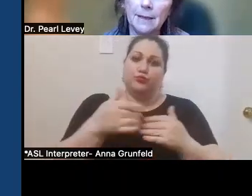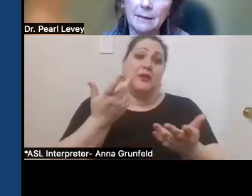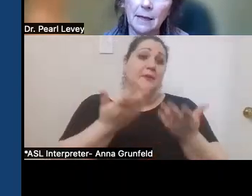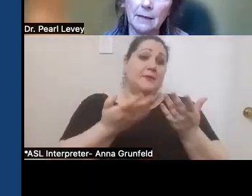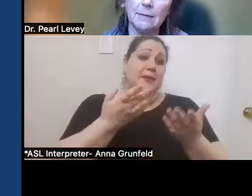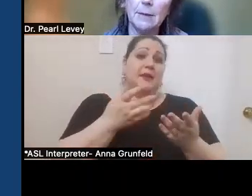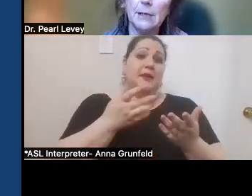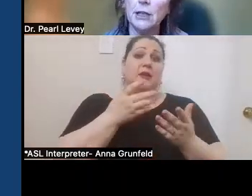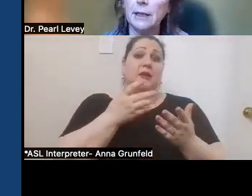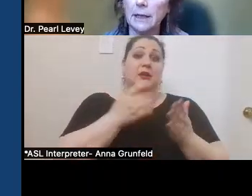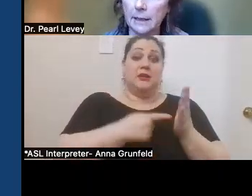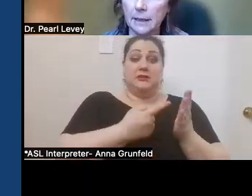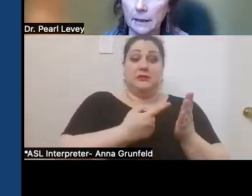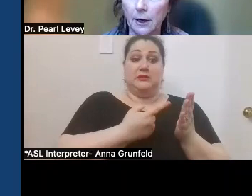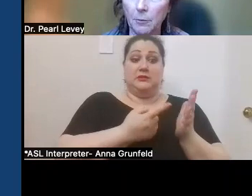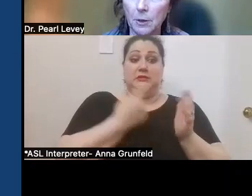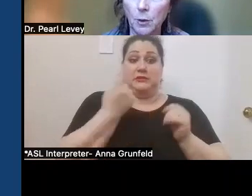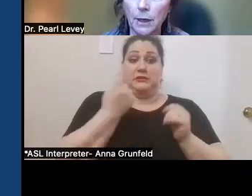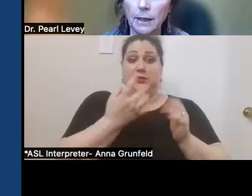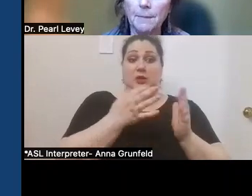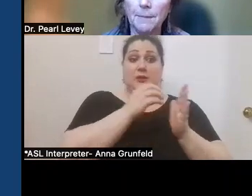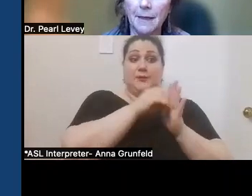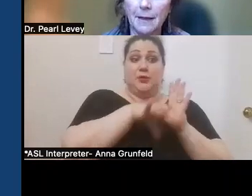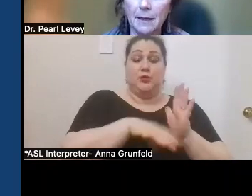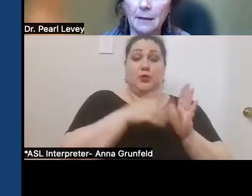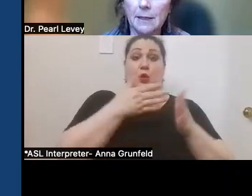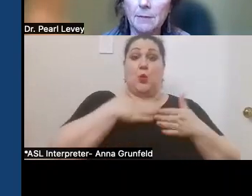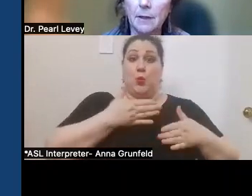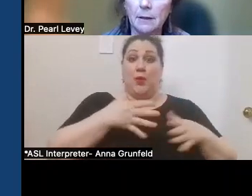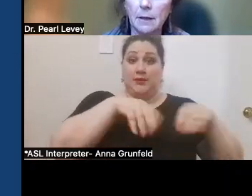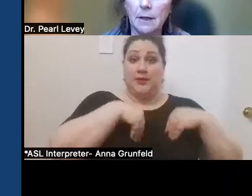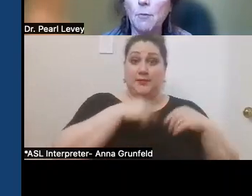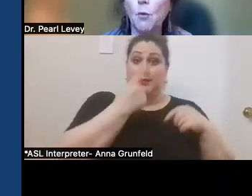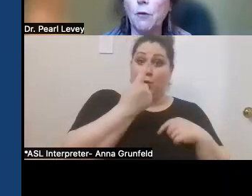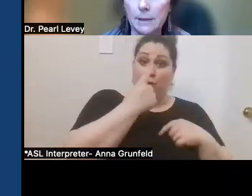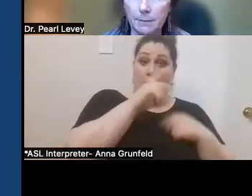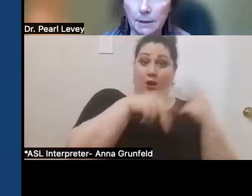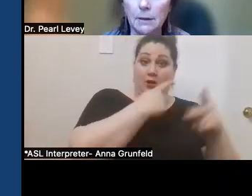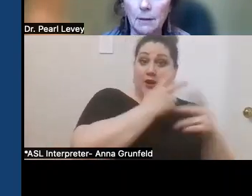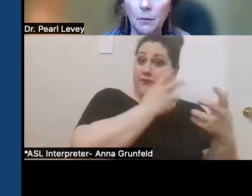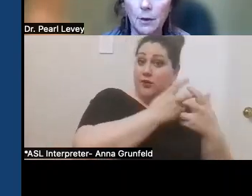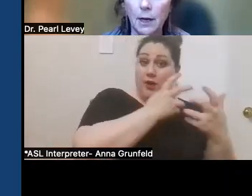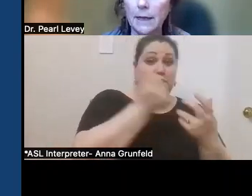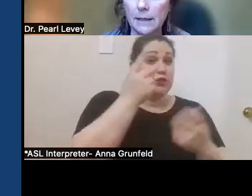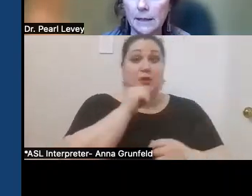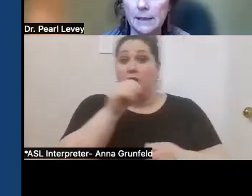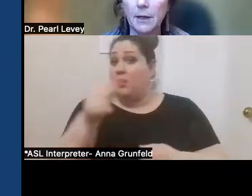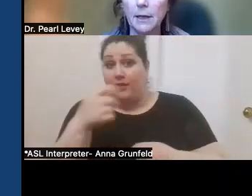especially in the clinical environment where it's more visible when they're needing something.